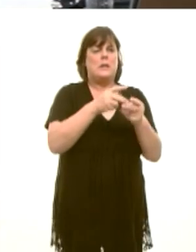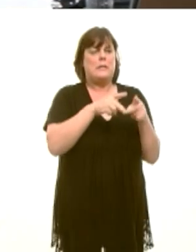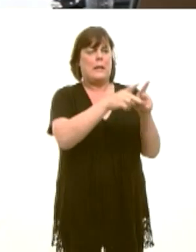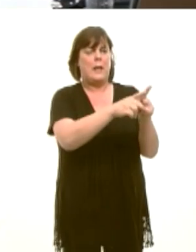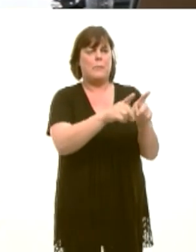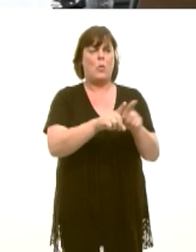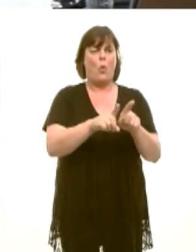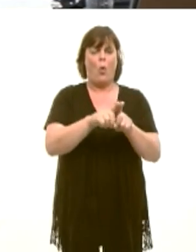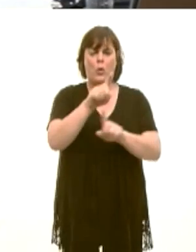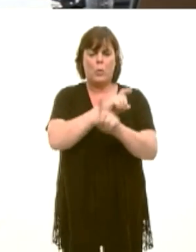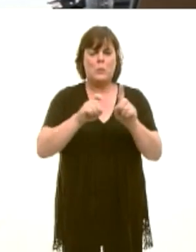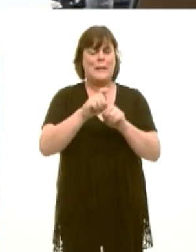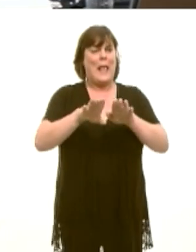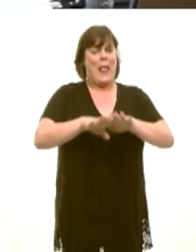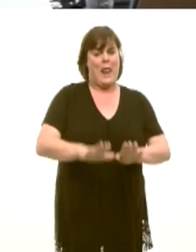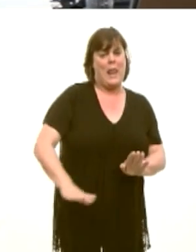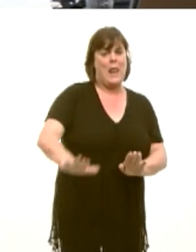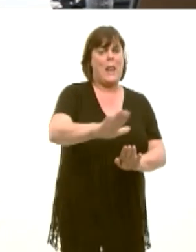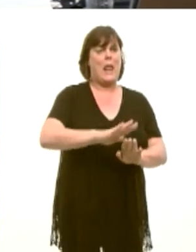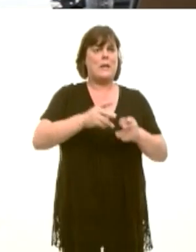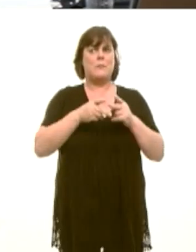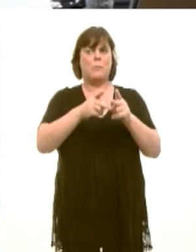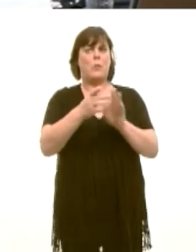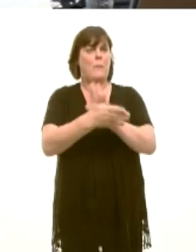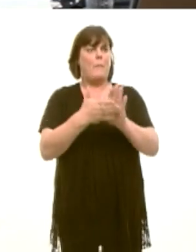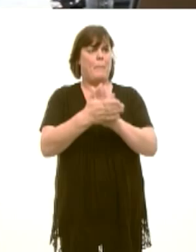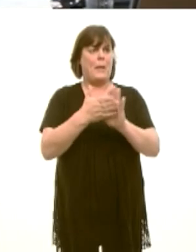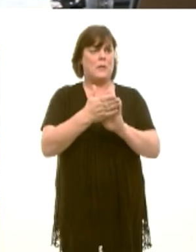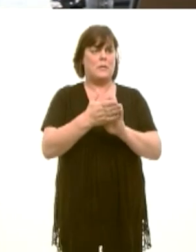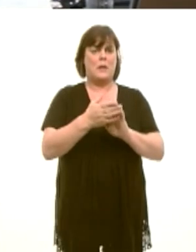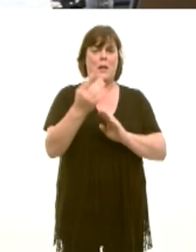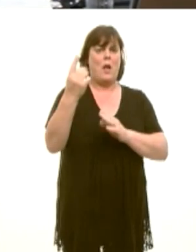schemes, where a trust owns the land and the individual owns the house, which reduces the